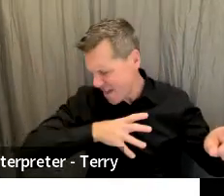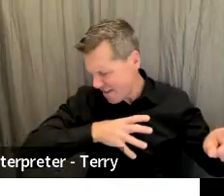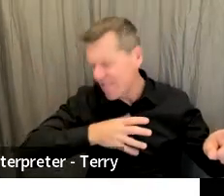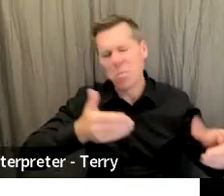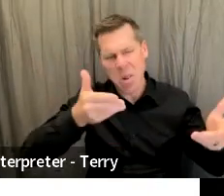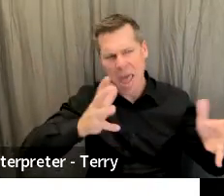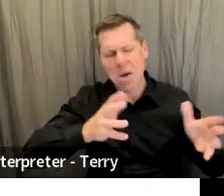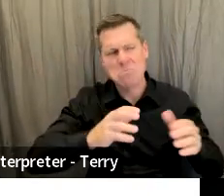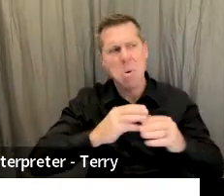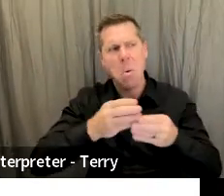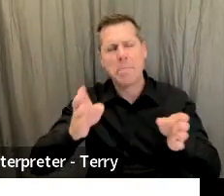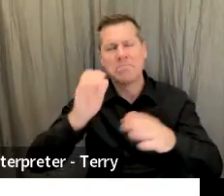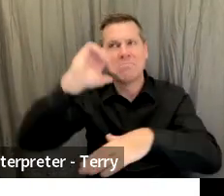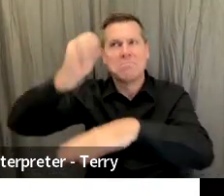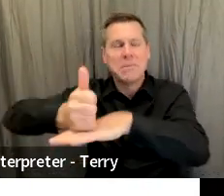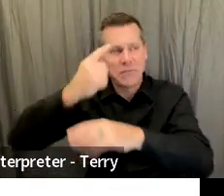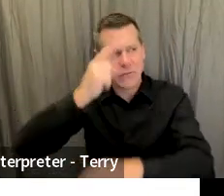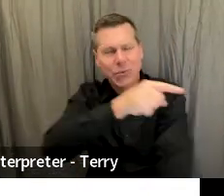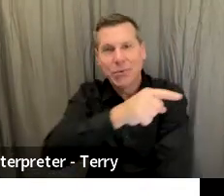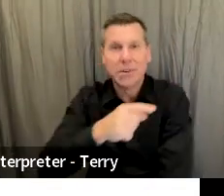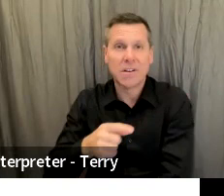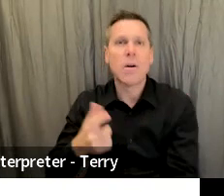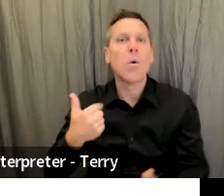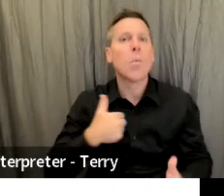a step of sort of justify saying why canvas is,